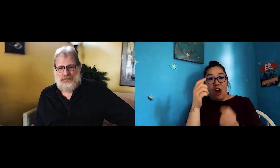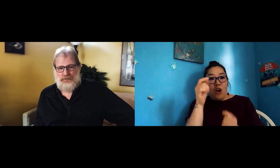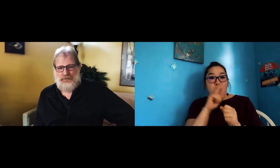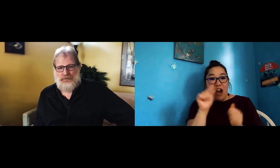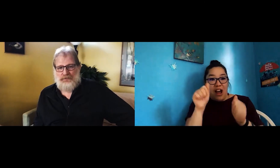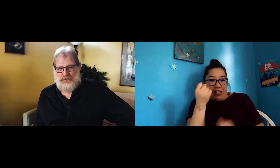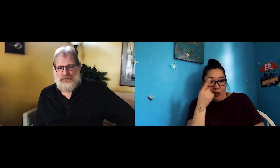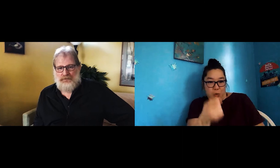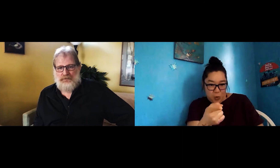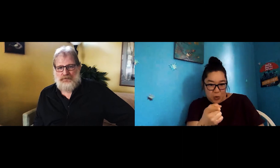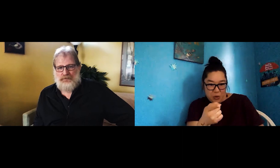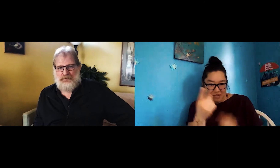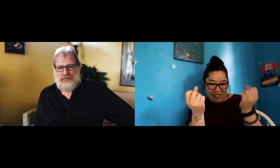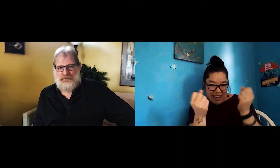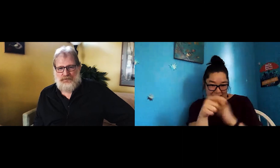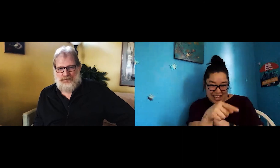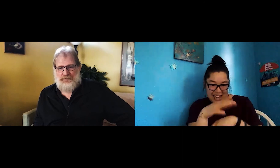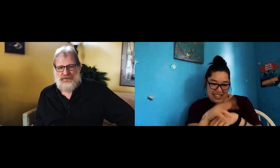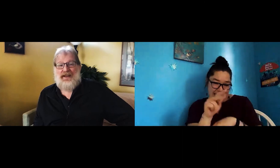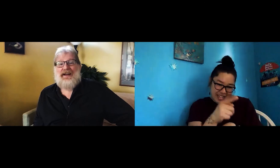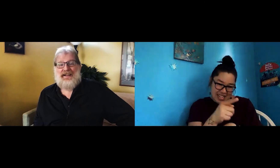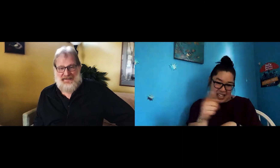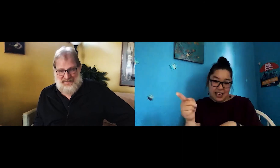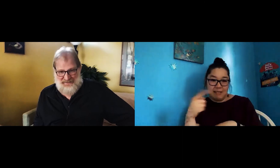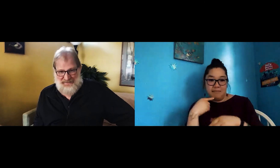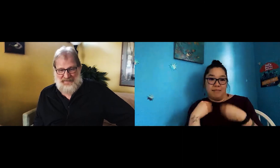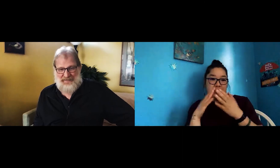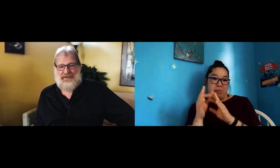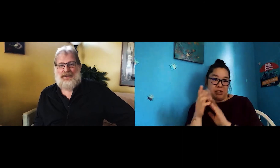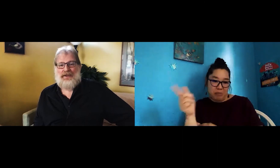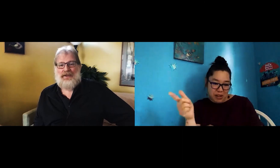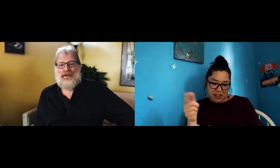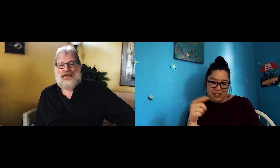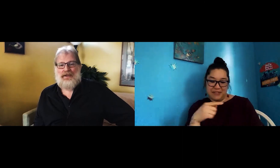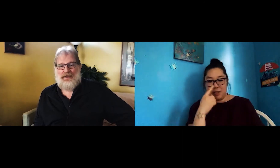learning sign and said that they could totally understand your ASL and that made them want to